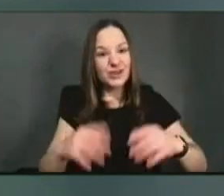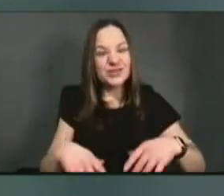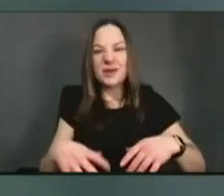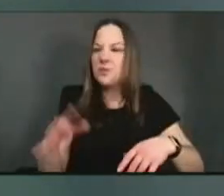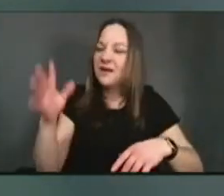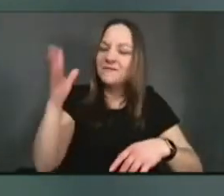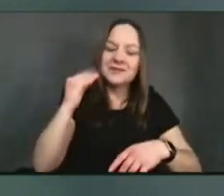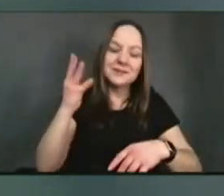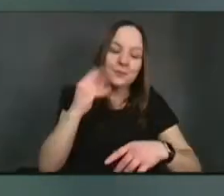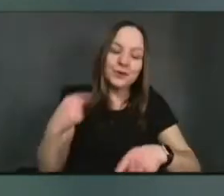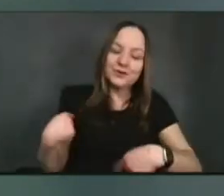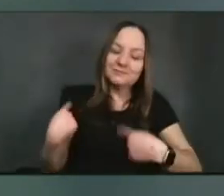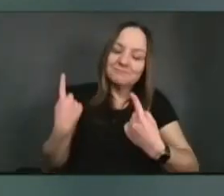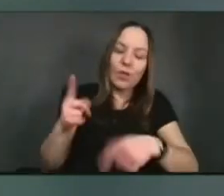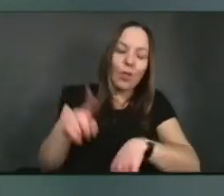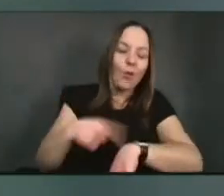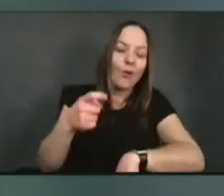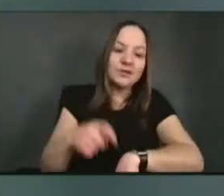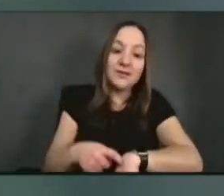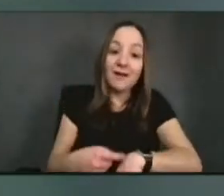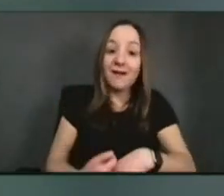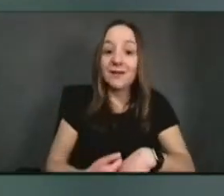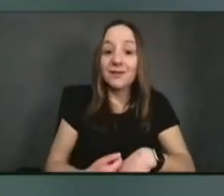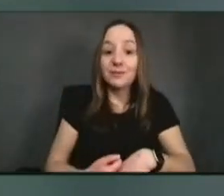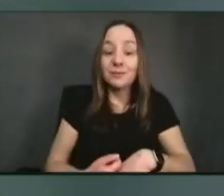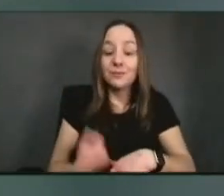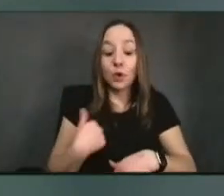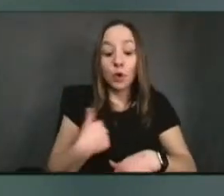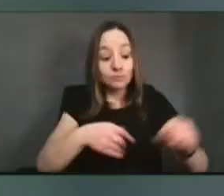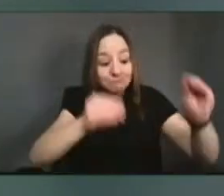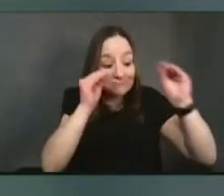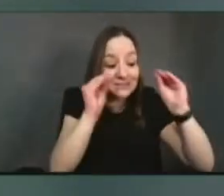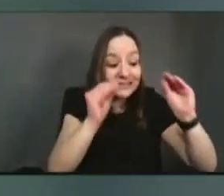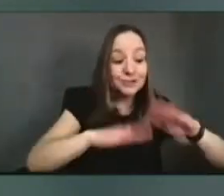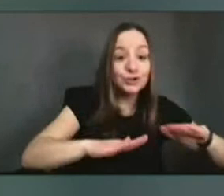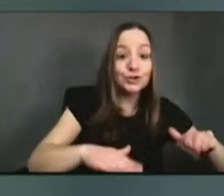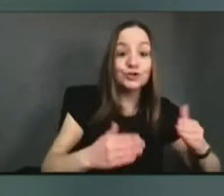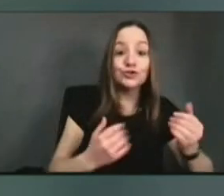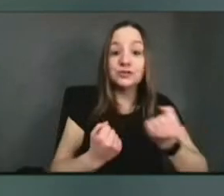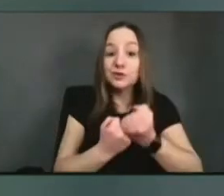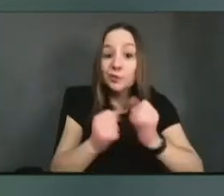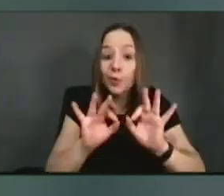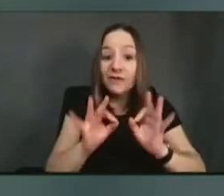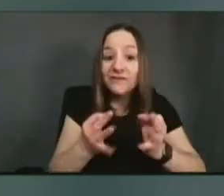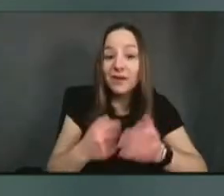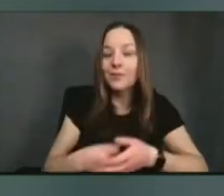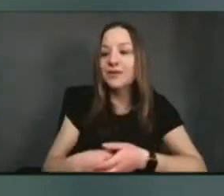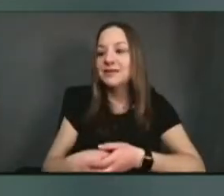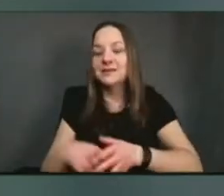, we've been doing what we've been doing for a long time. Um